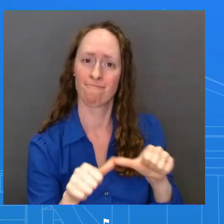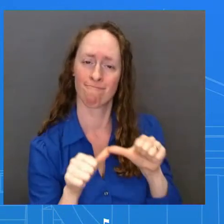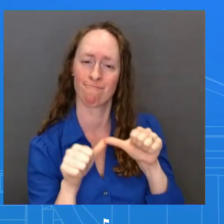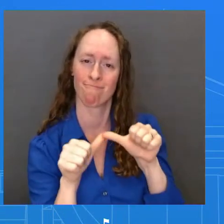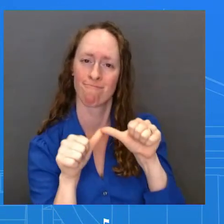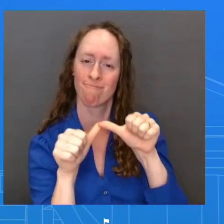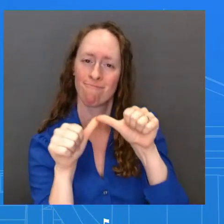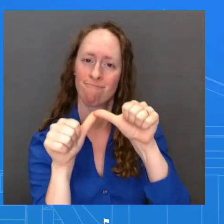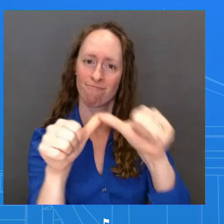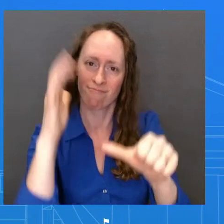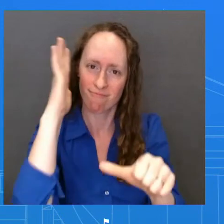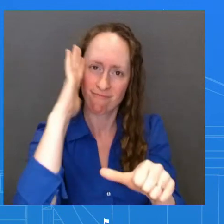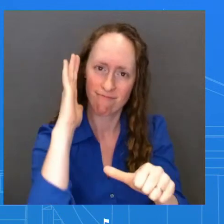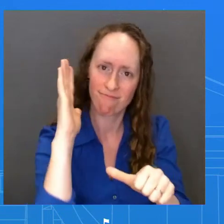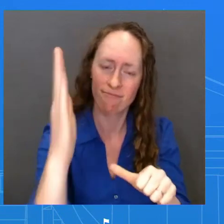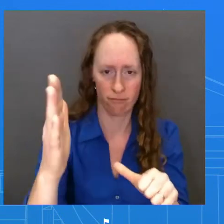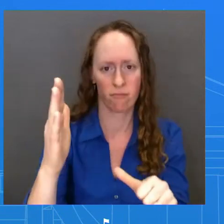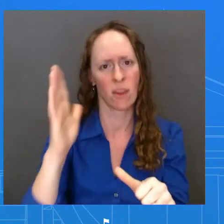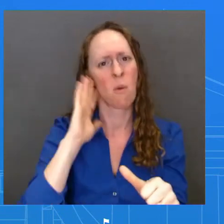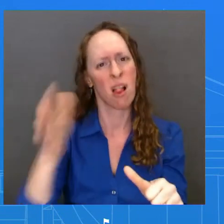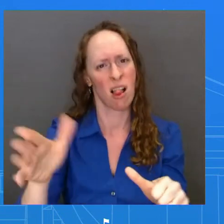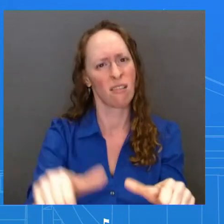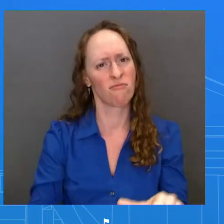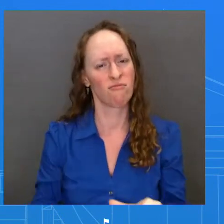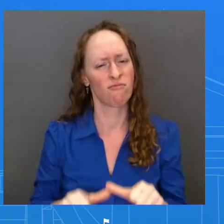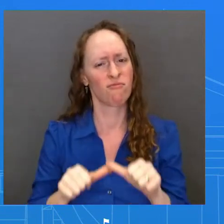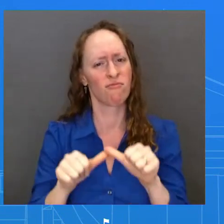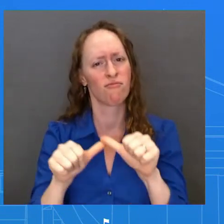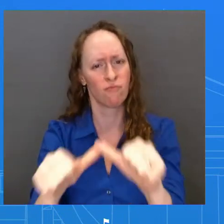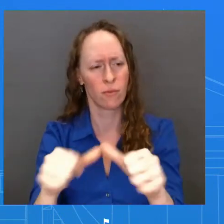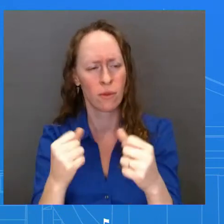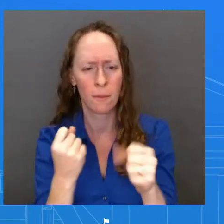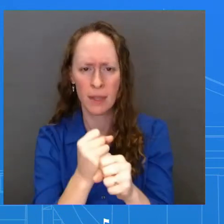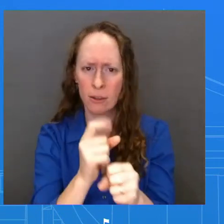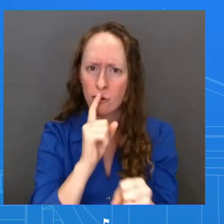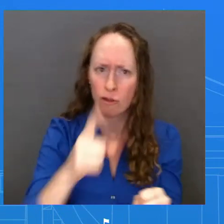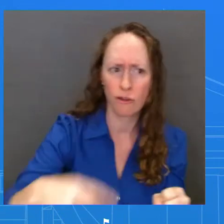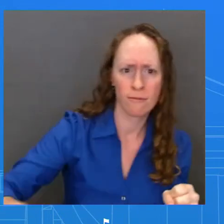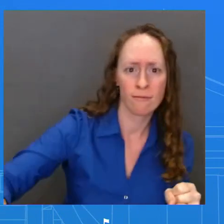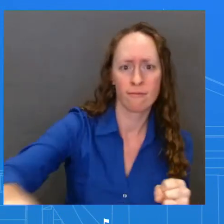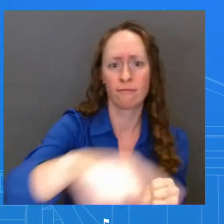So, that means regularizing meetings between our leaders and our senior officials on an annual basis